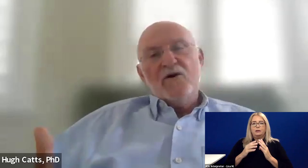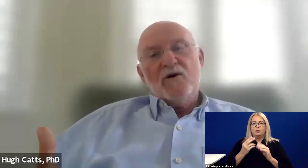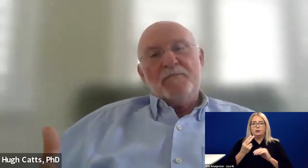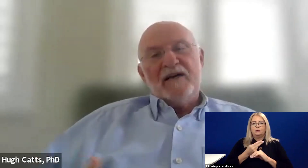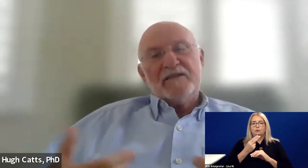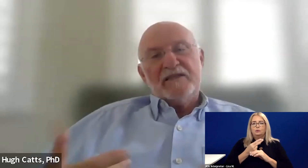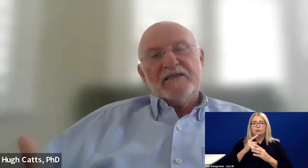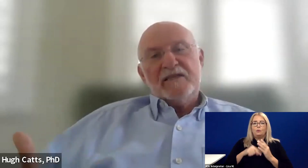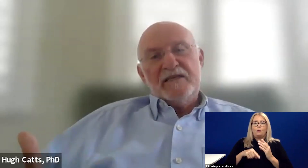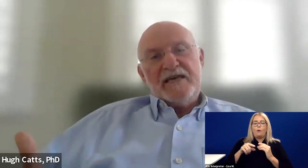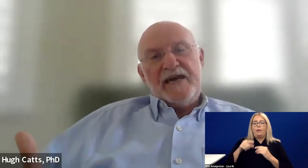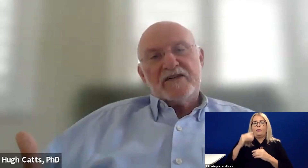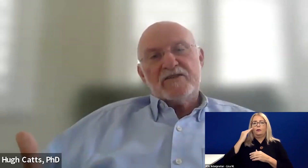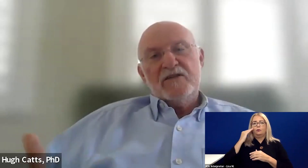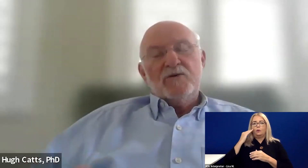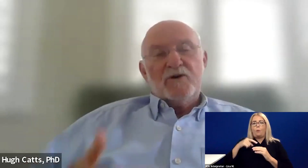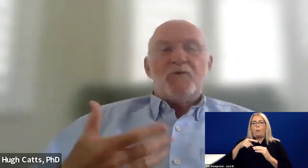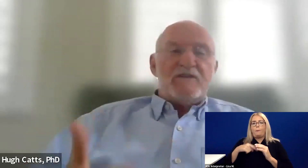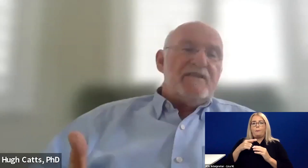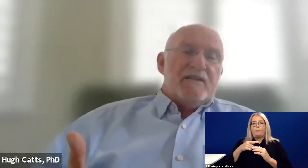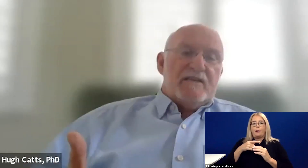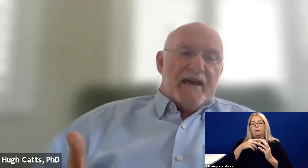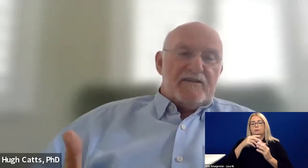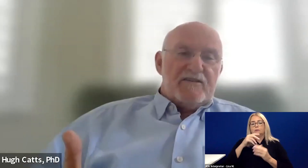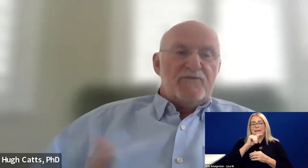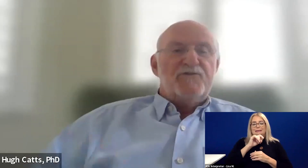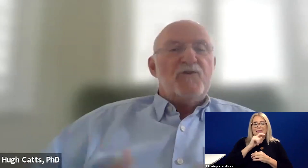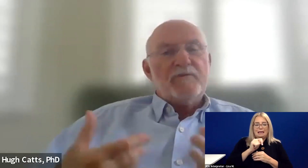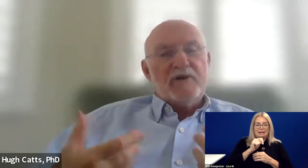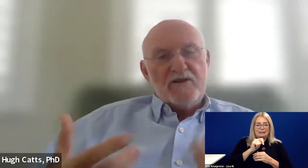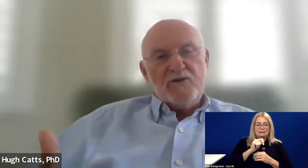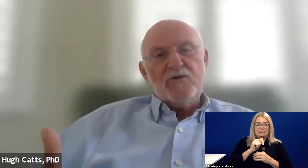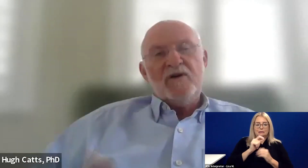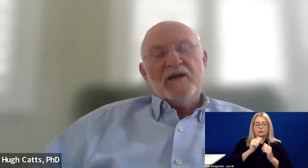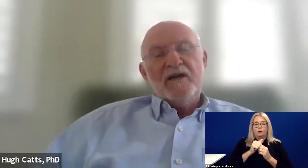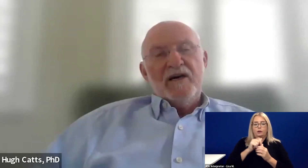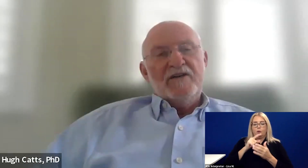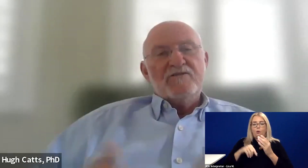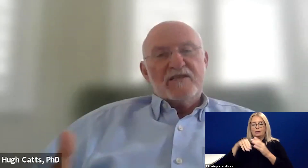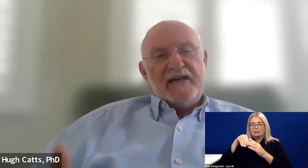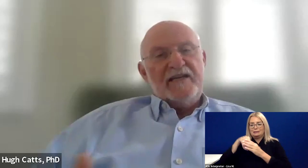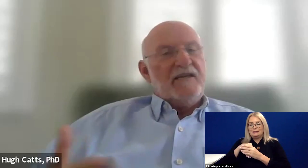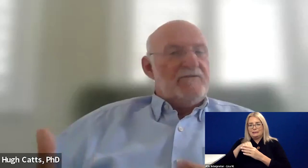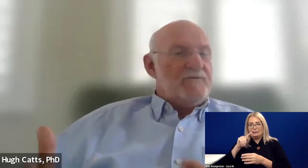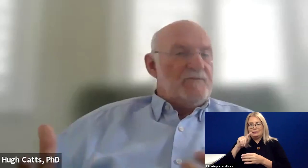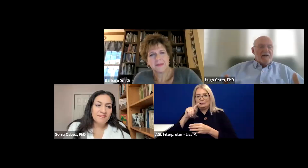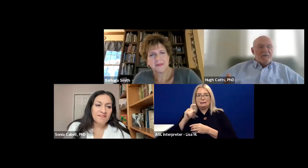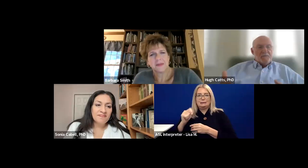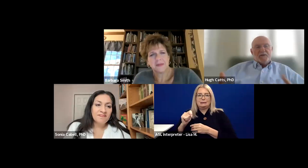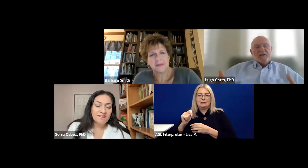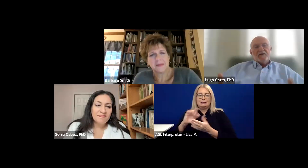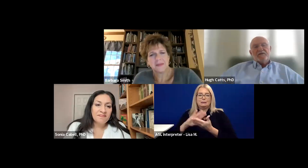know about the the text with what's in the text to form a new understanding of of the particular